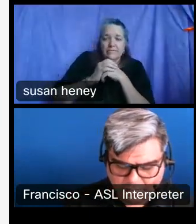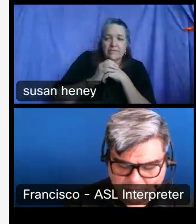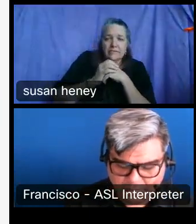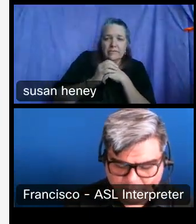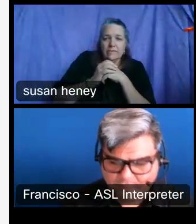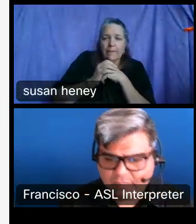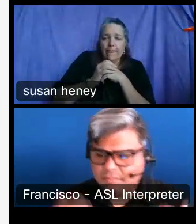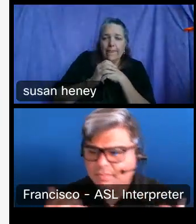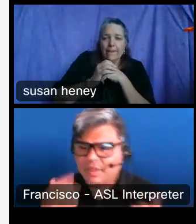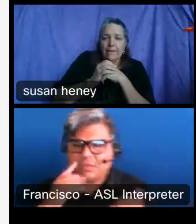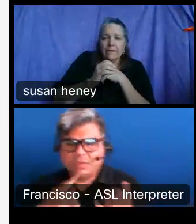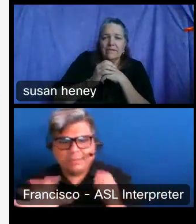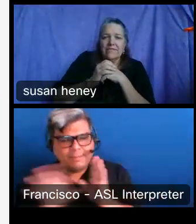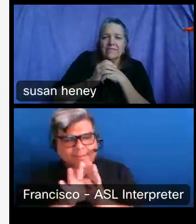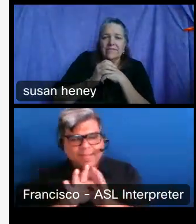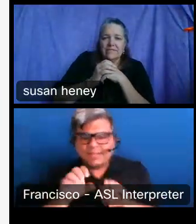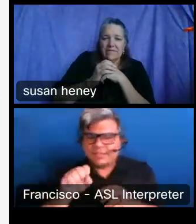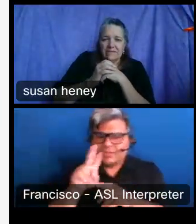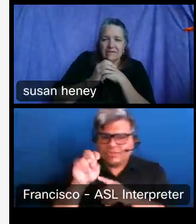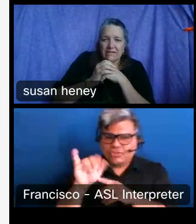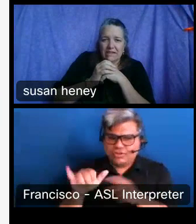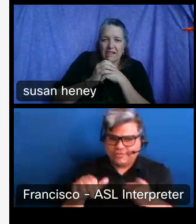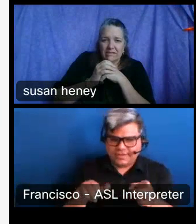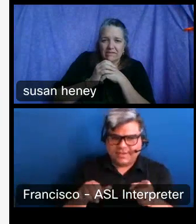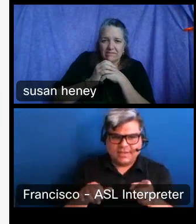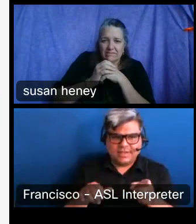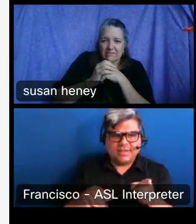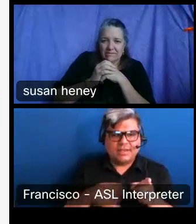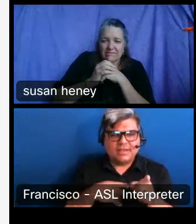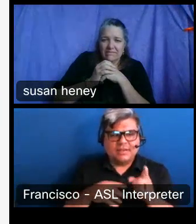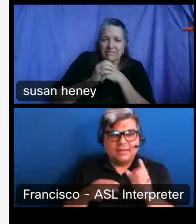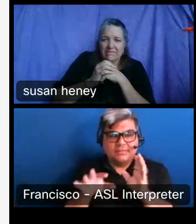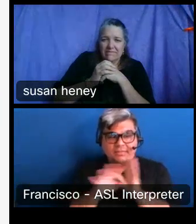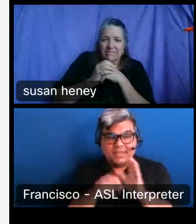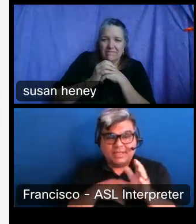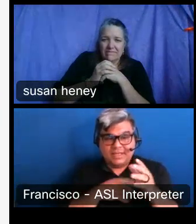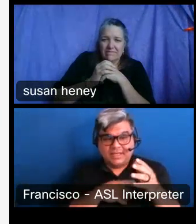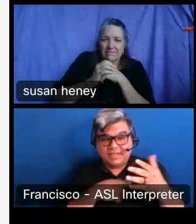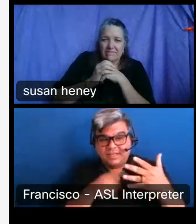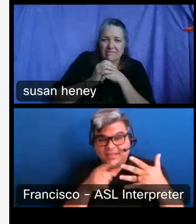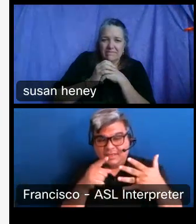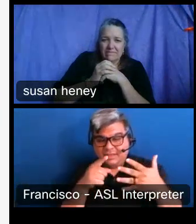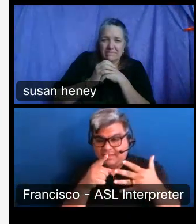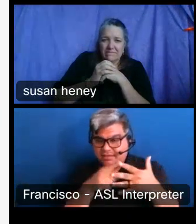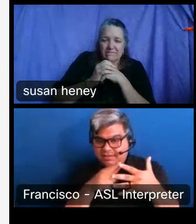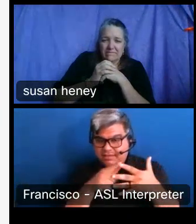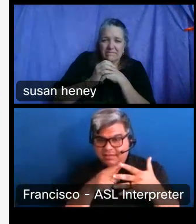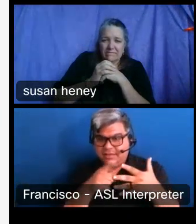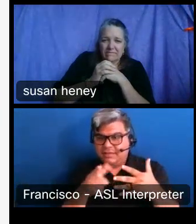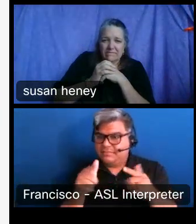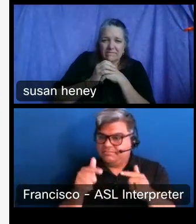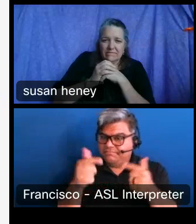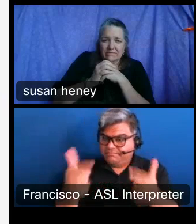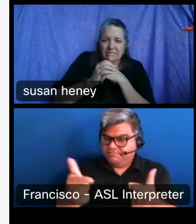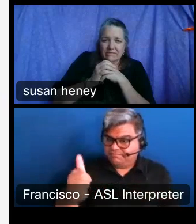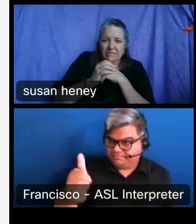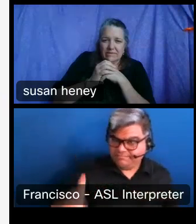We are going to select the American Community Survey. We're going to select 1-year estimates.